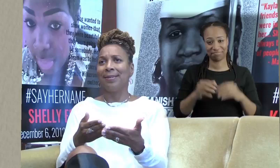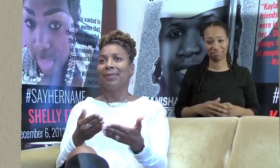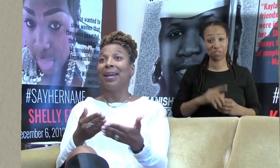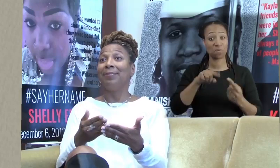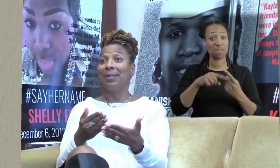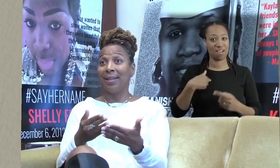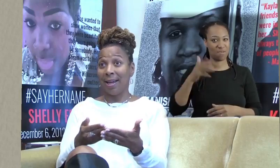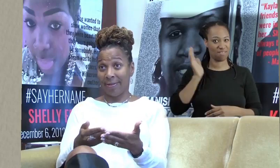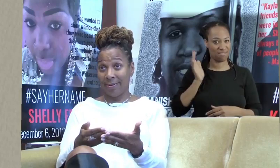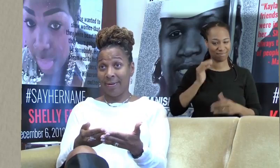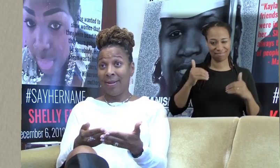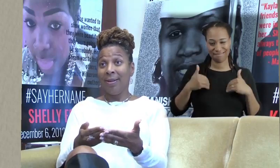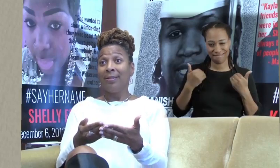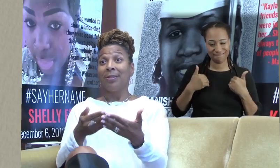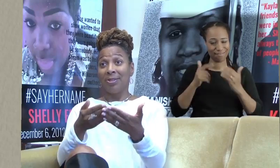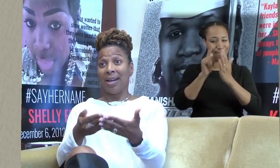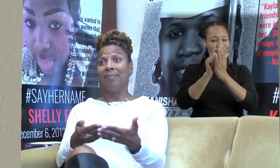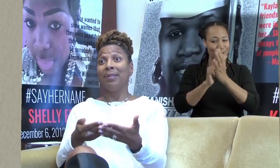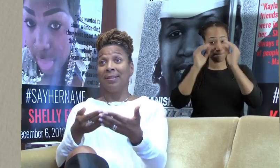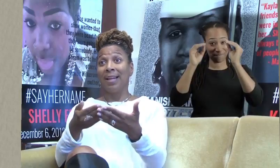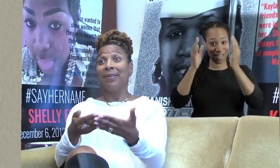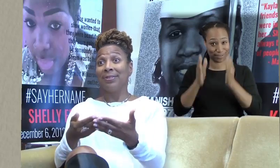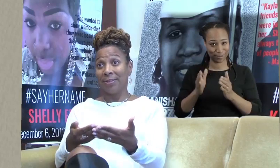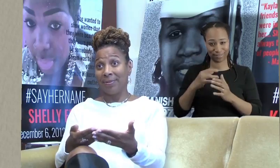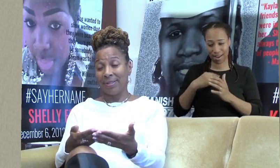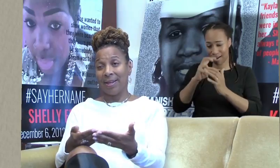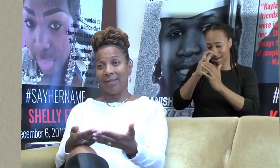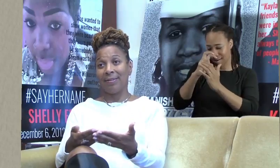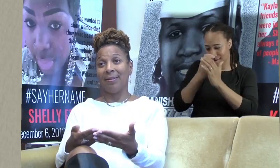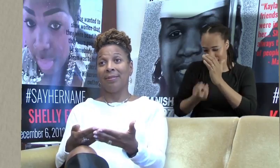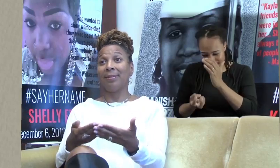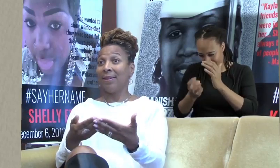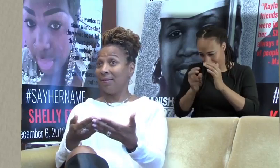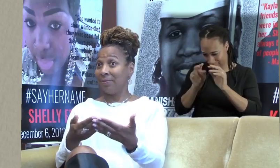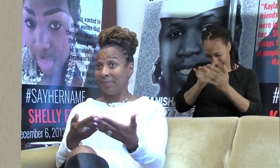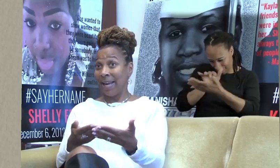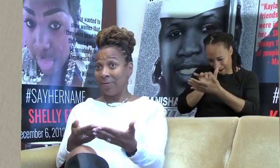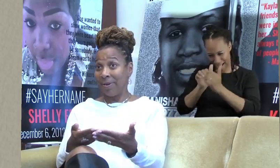So, when I was a young law professor, I was very much interested